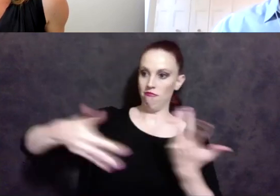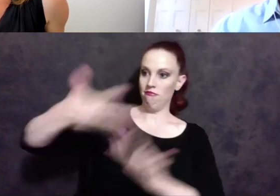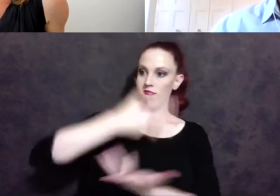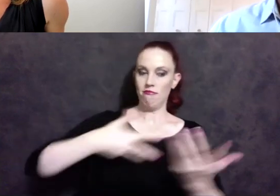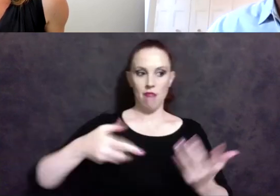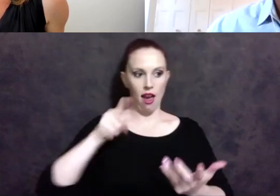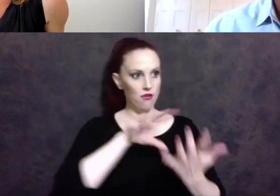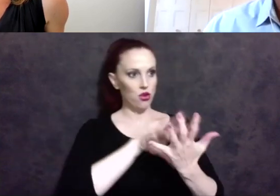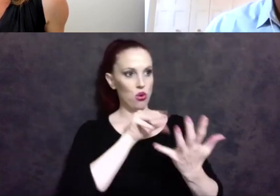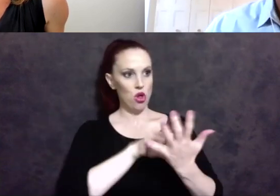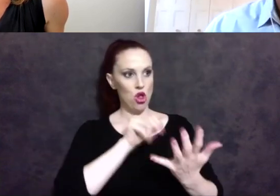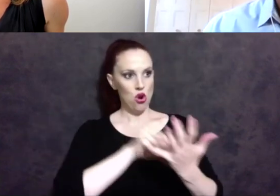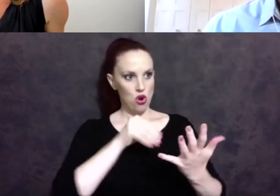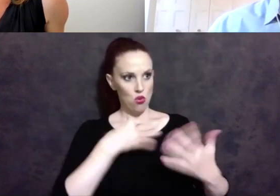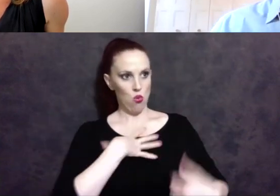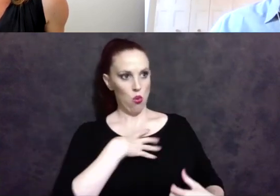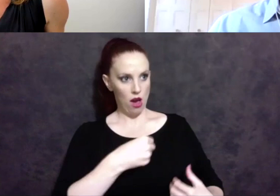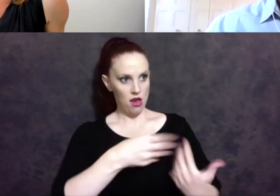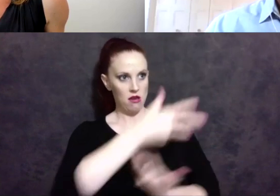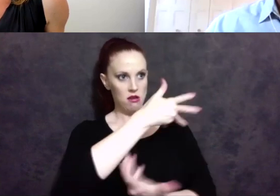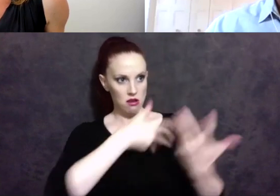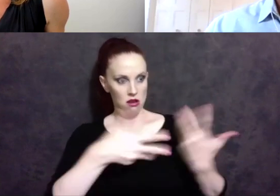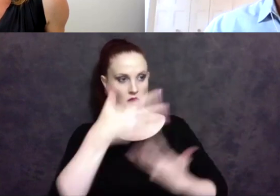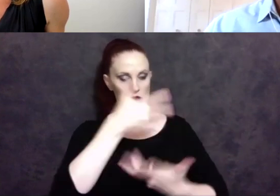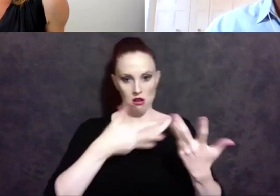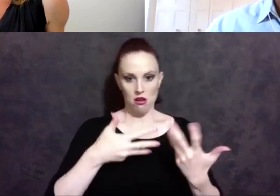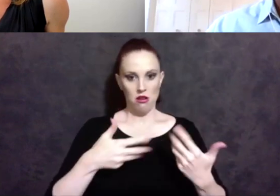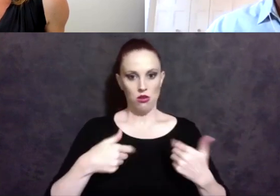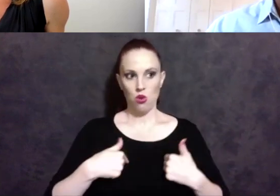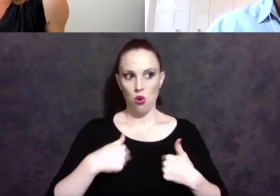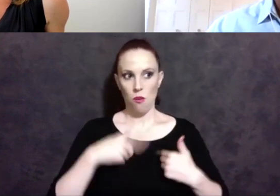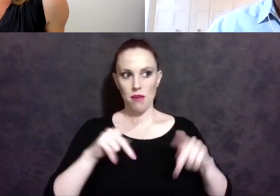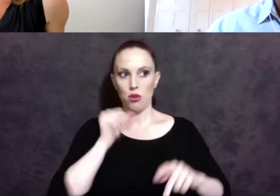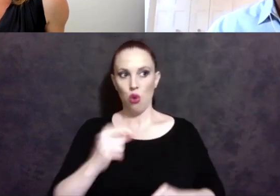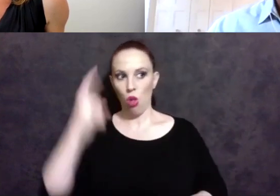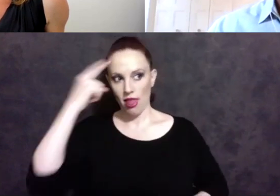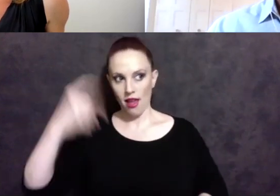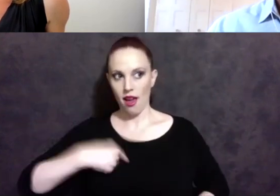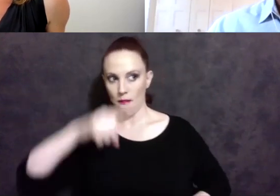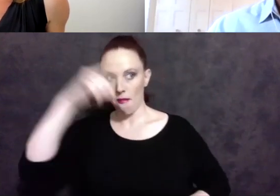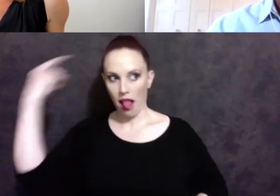navigate white society in a way that I would not be perceived as being black. So in that